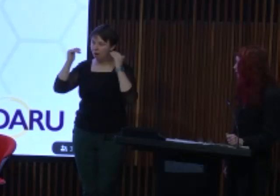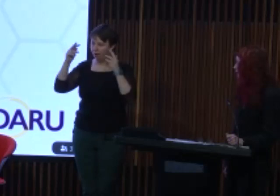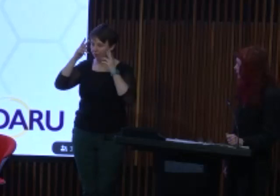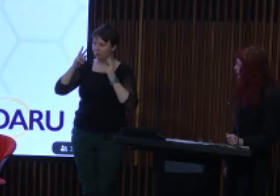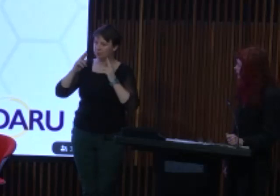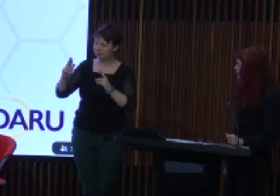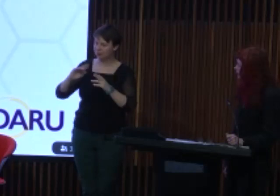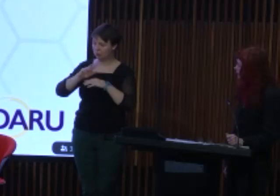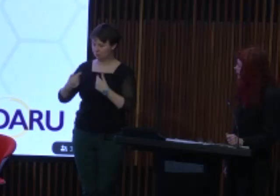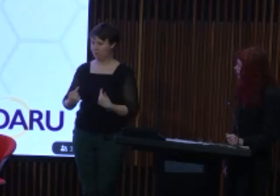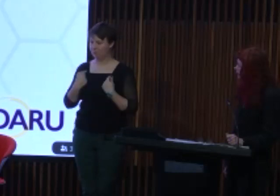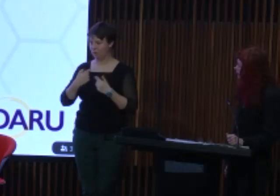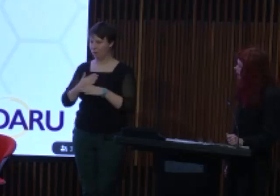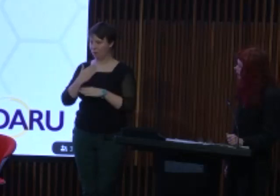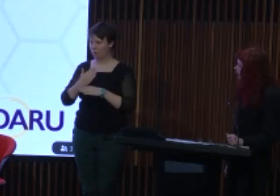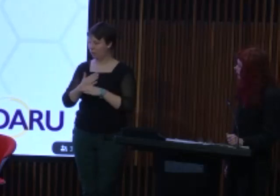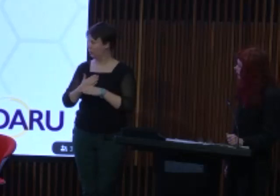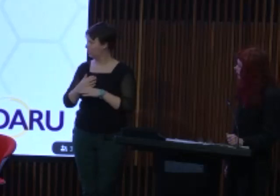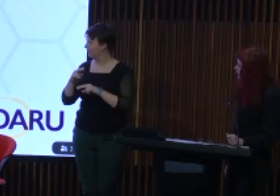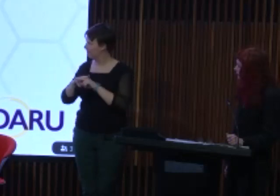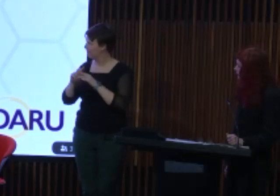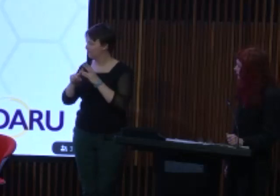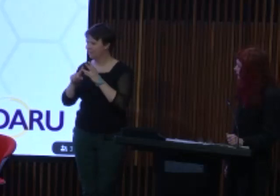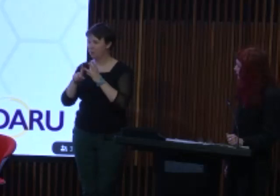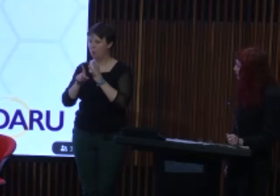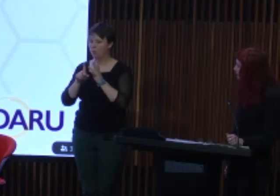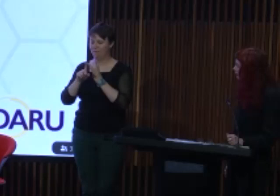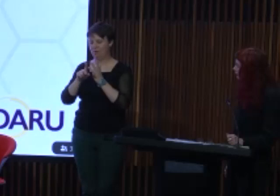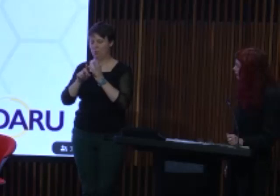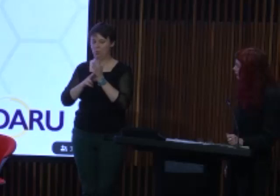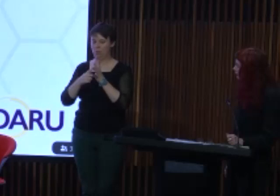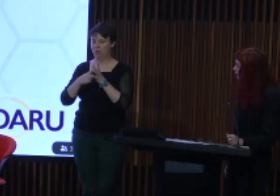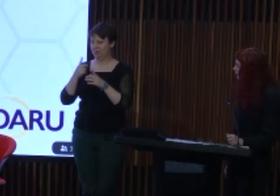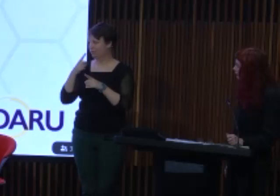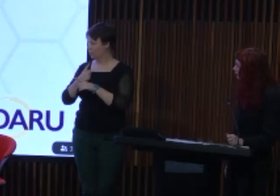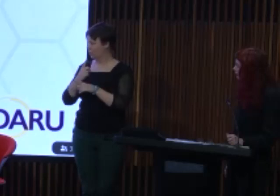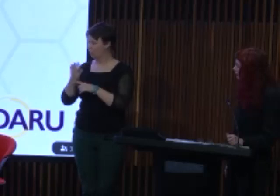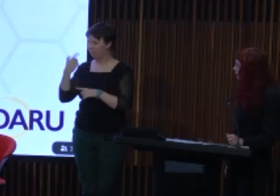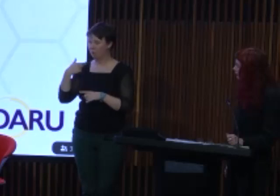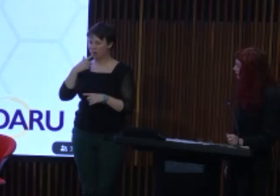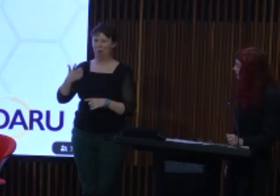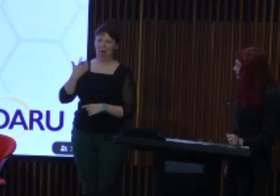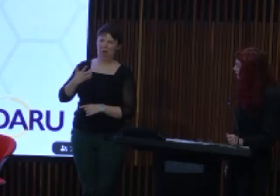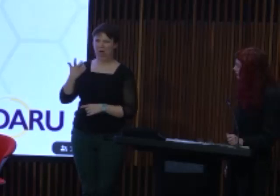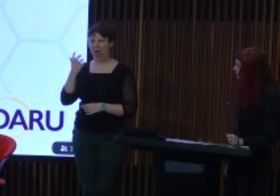above what Fiona was talking about, the sort of like the the anti emotionals to the